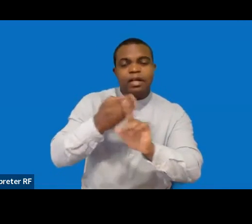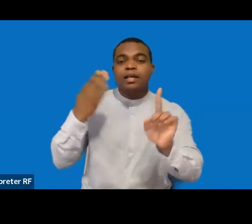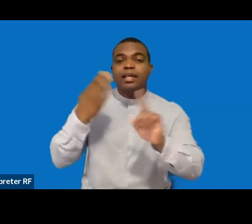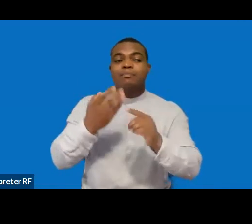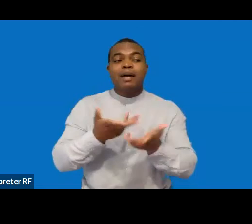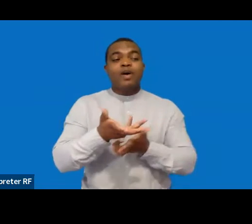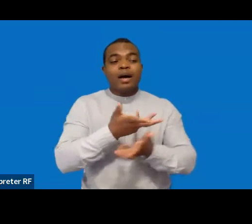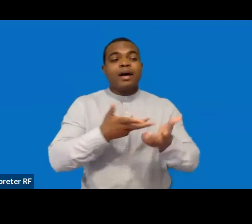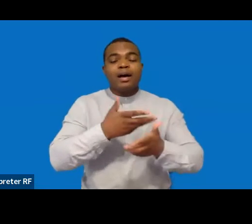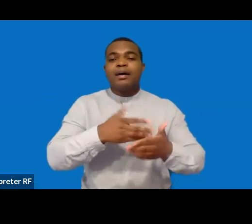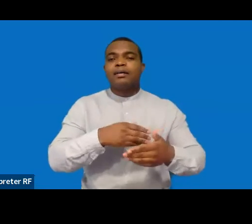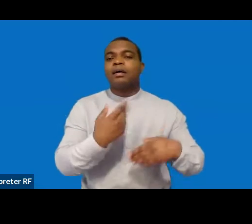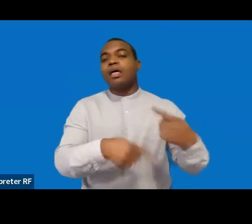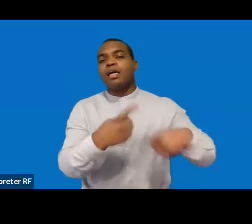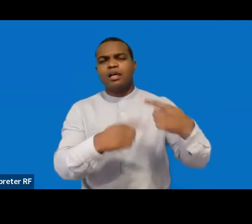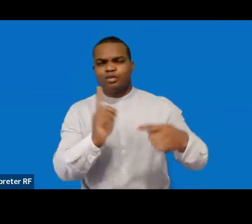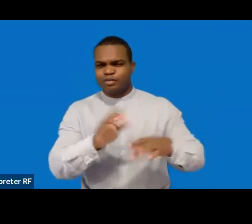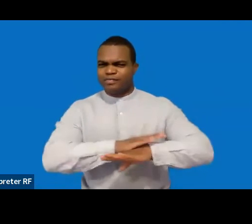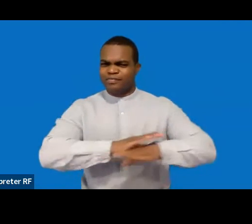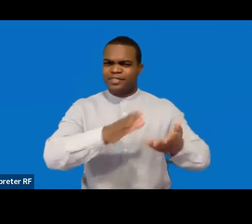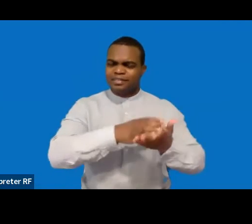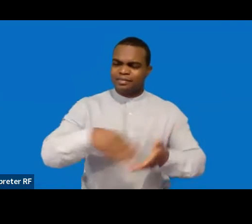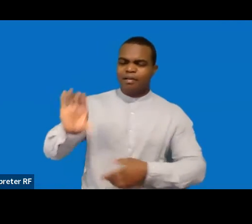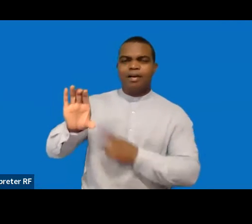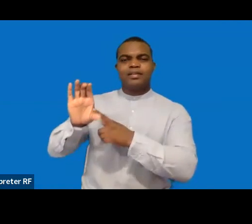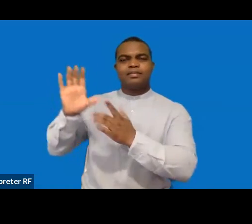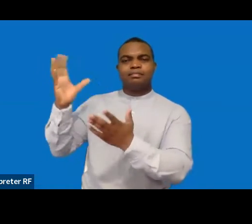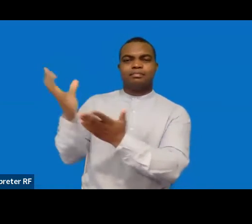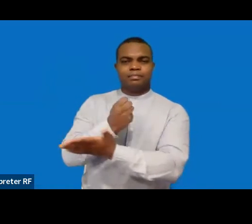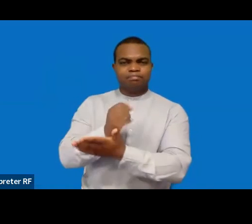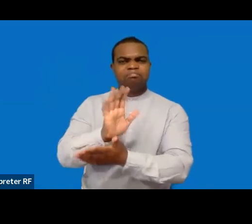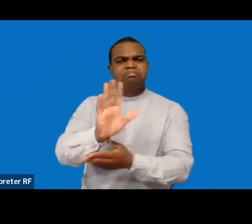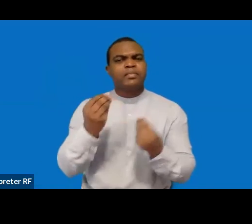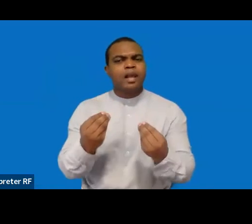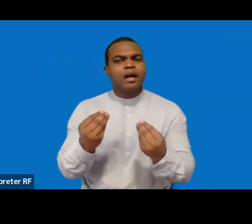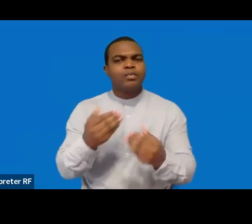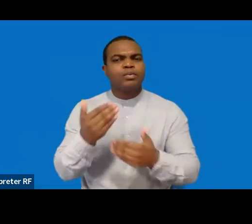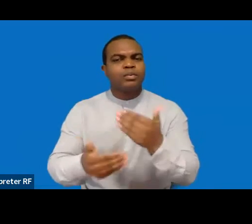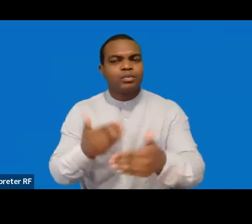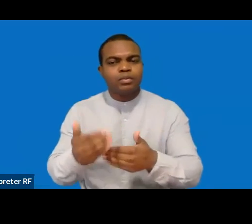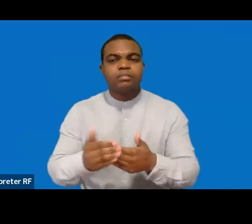To know how to advocate for the future, we want to present you a bit of the history of the card,